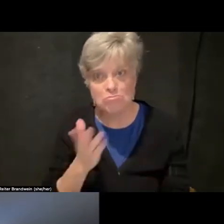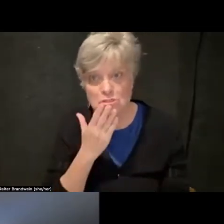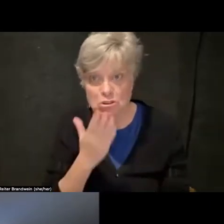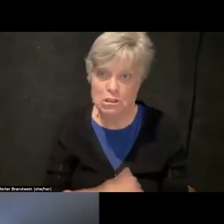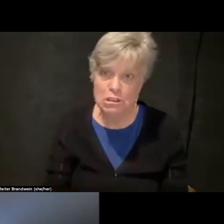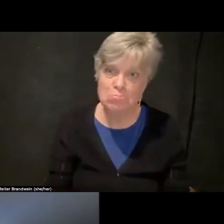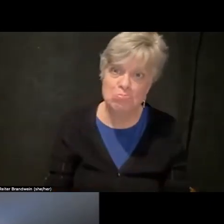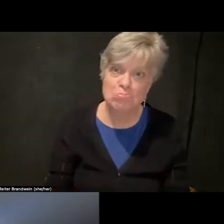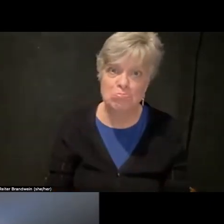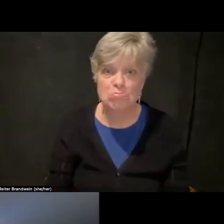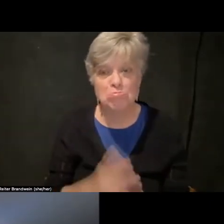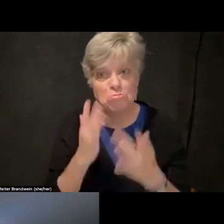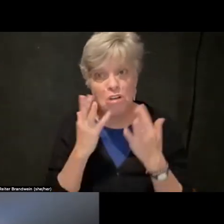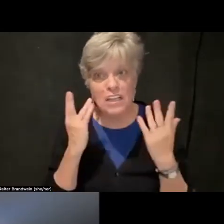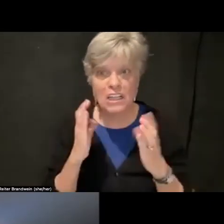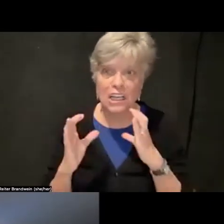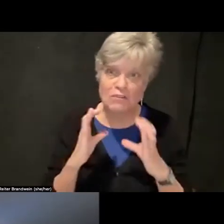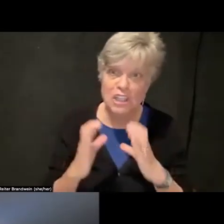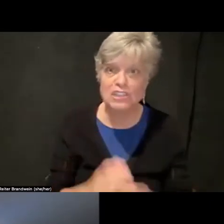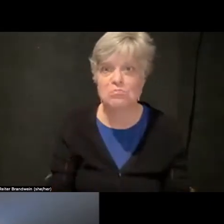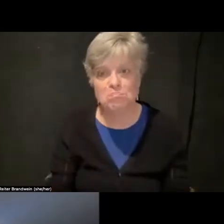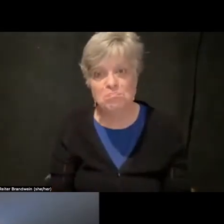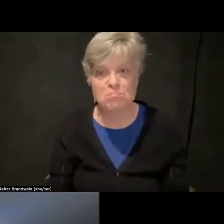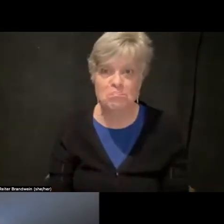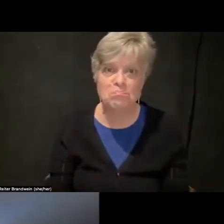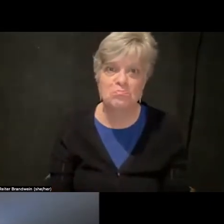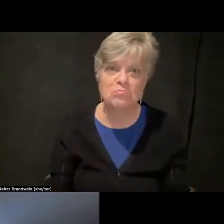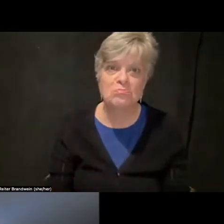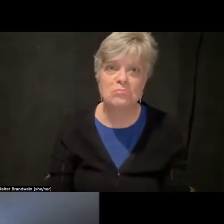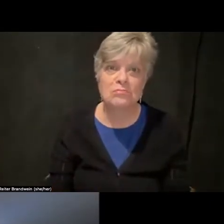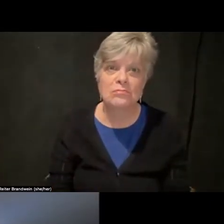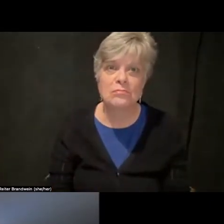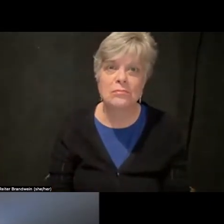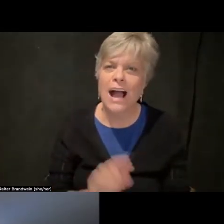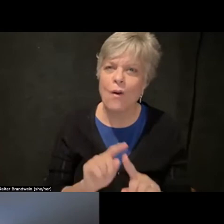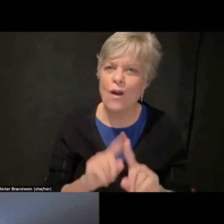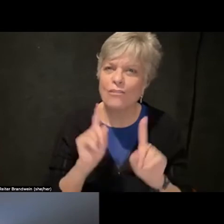it was a really friendly conversation. However they didn't ask me